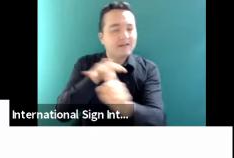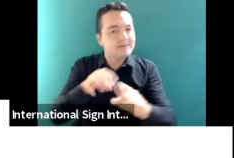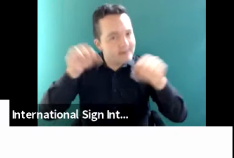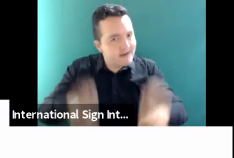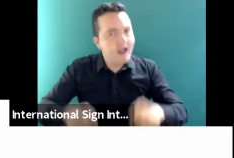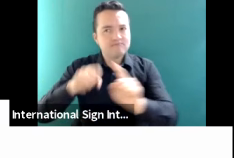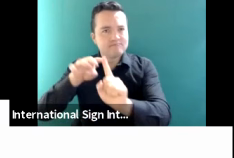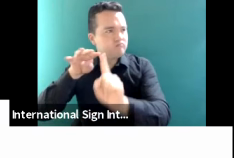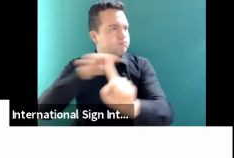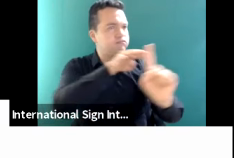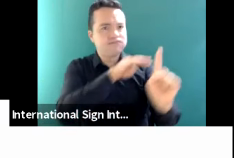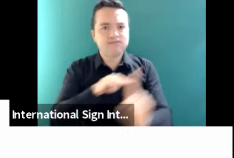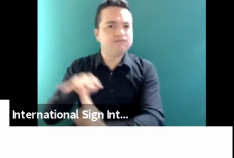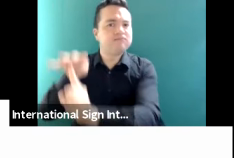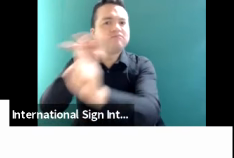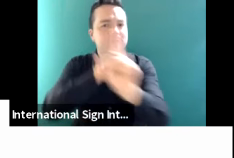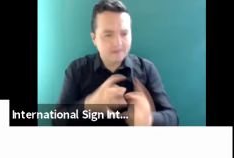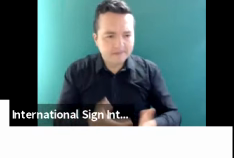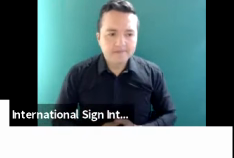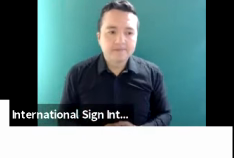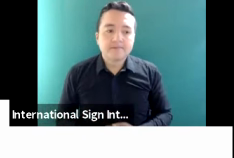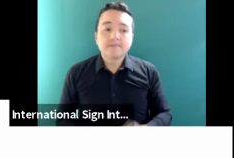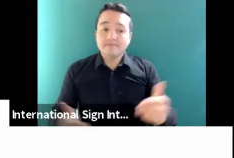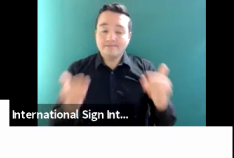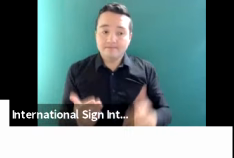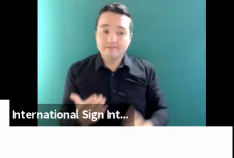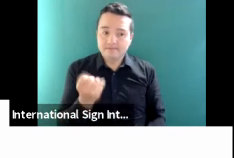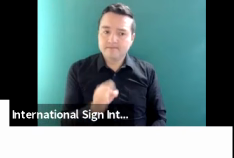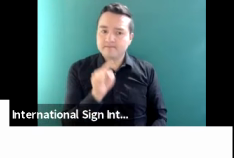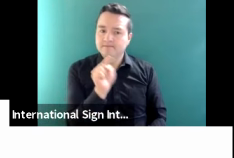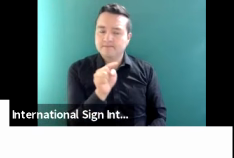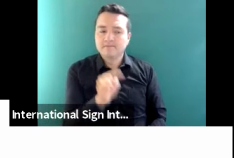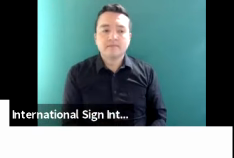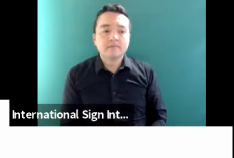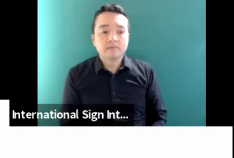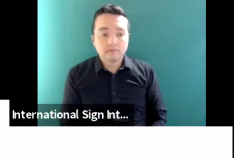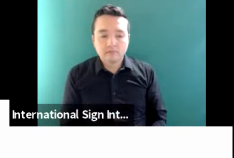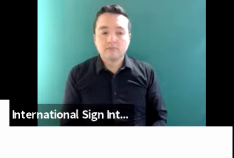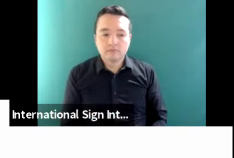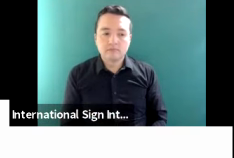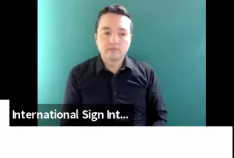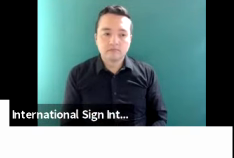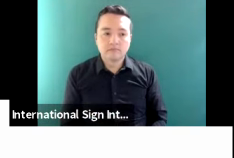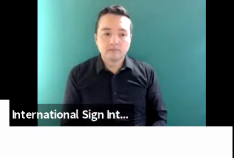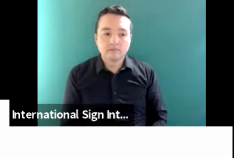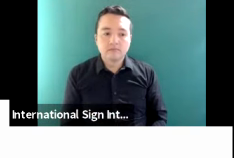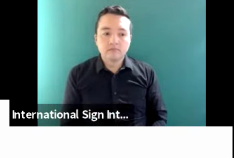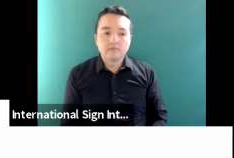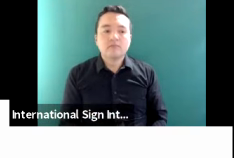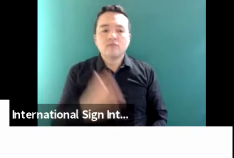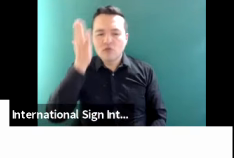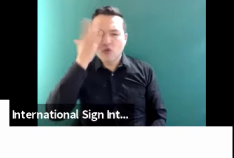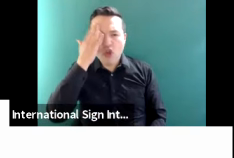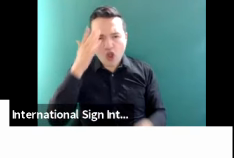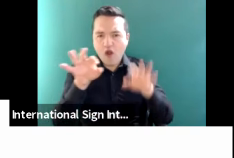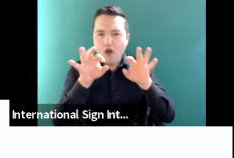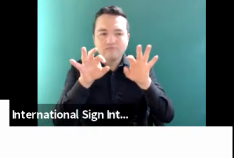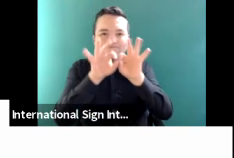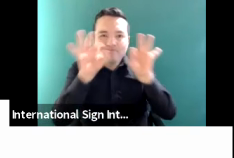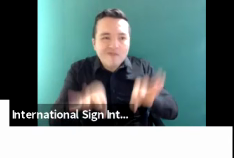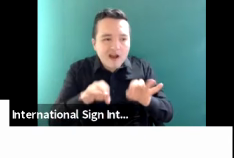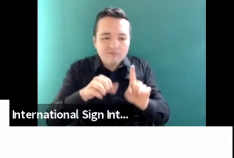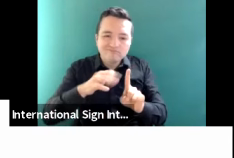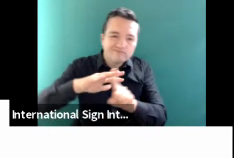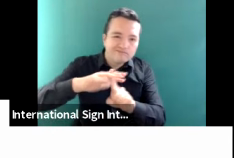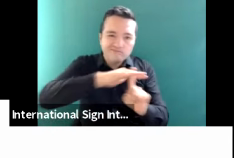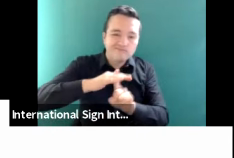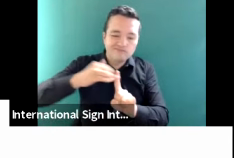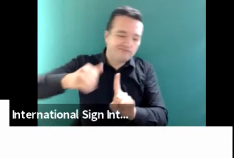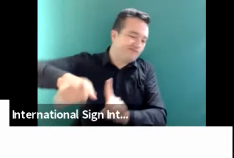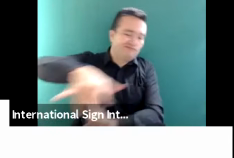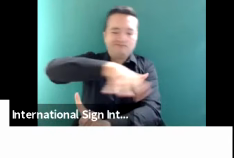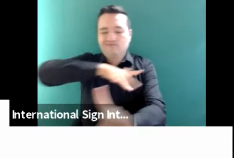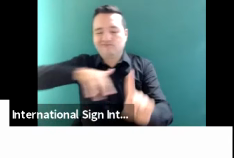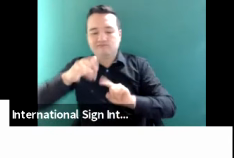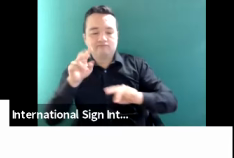It's meant to be for advocates to improve their effectiveness in advancing the digital accessibility agenda in their respective countries.